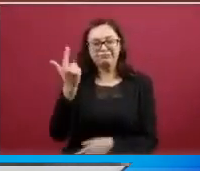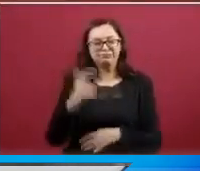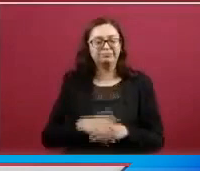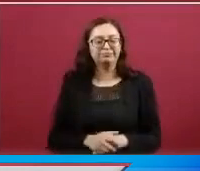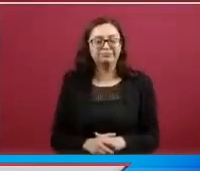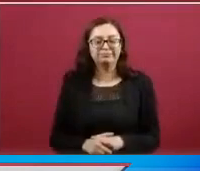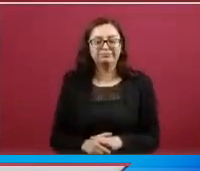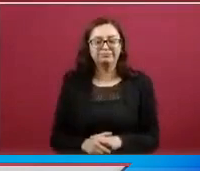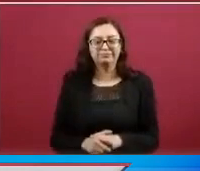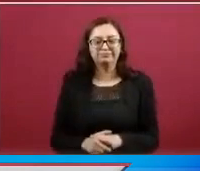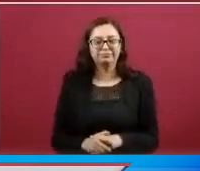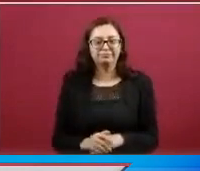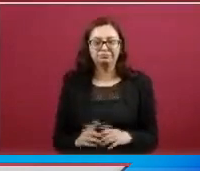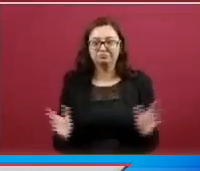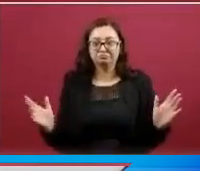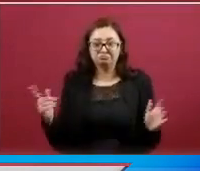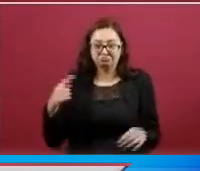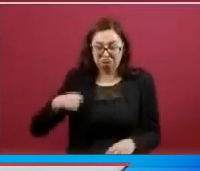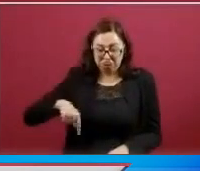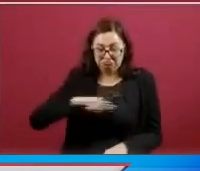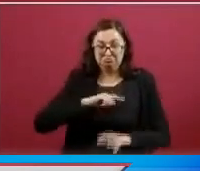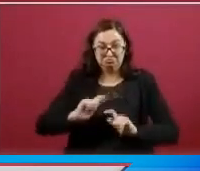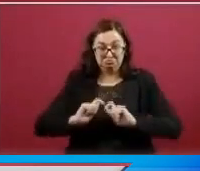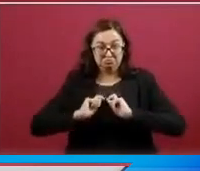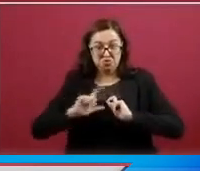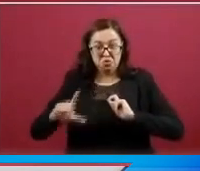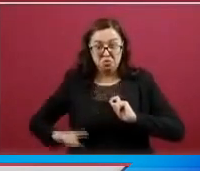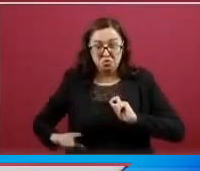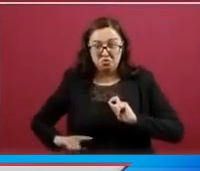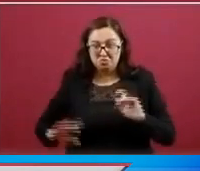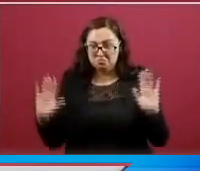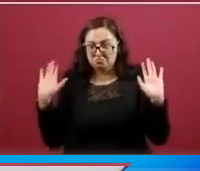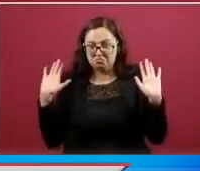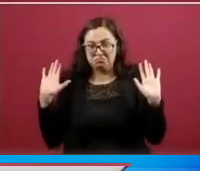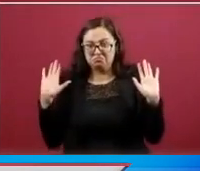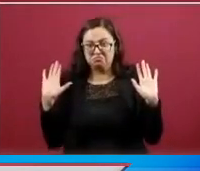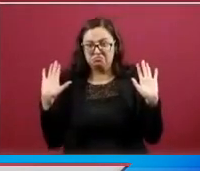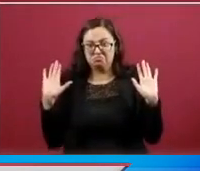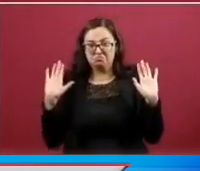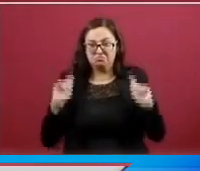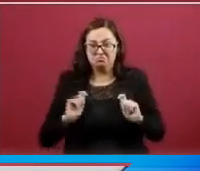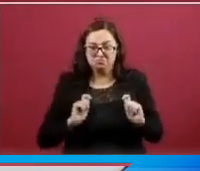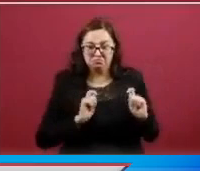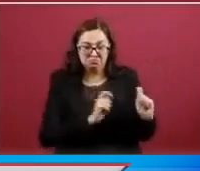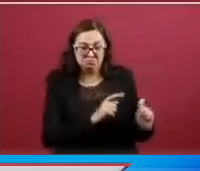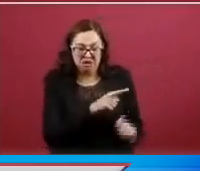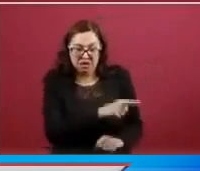In the case of Mexico, neoliberalism is synonymous with corruption and theft Pemex and the Federal Electricity Commission